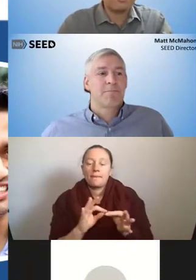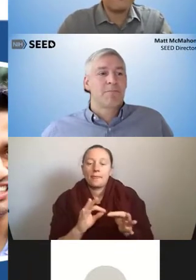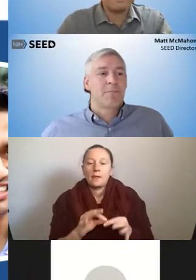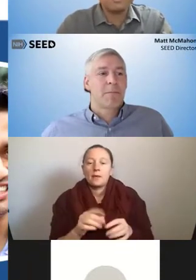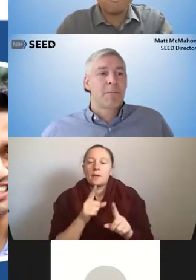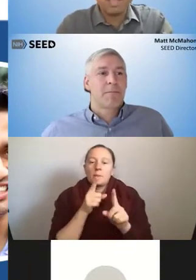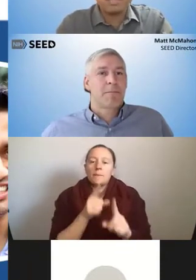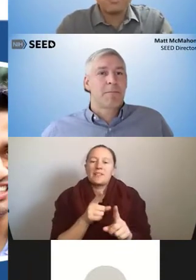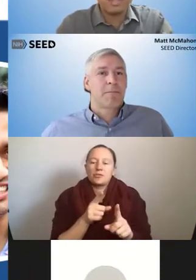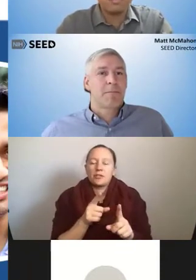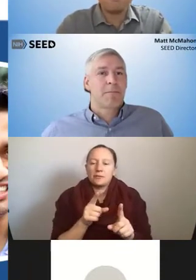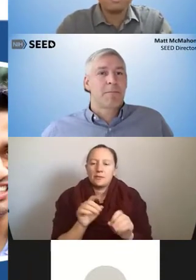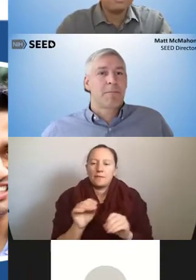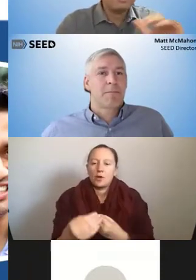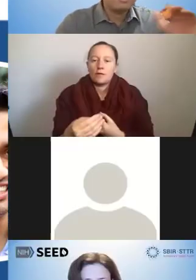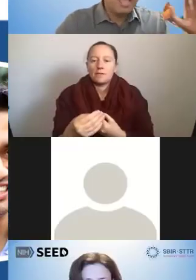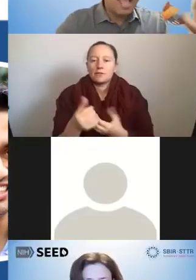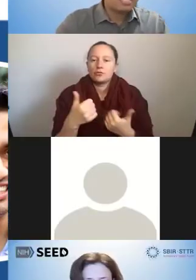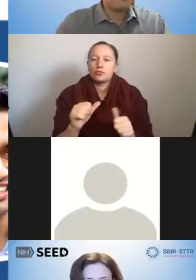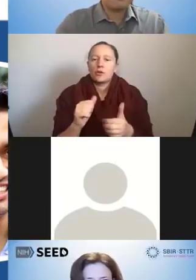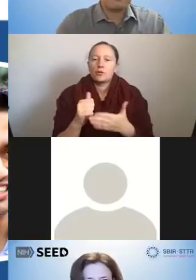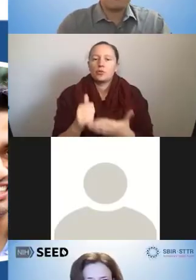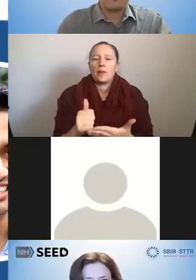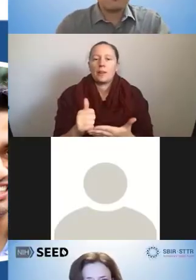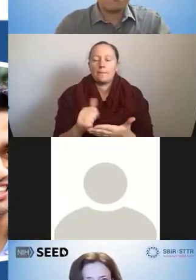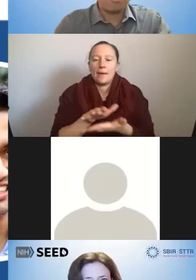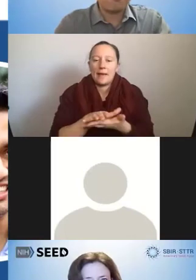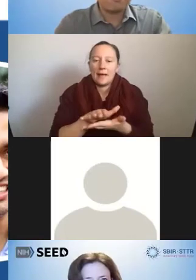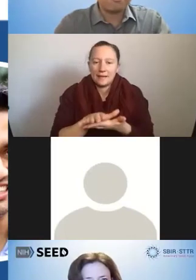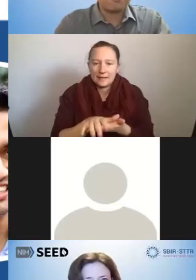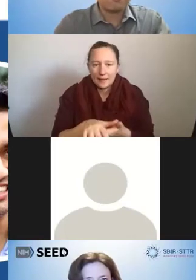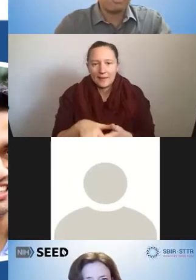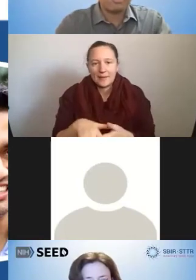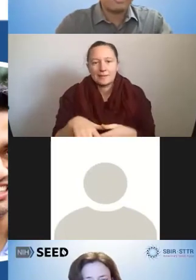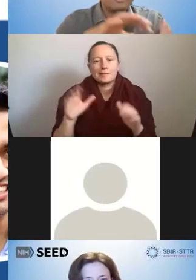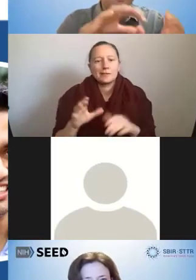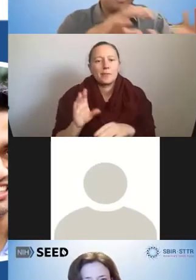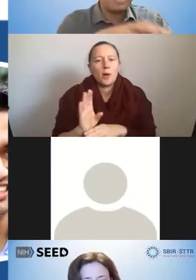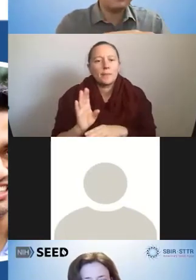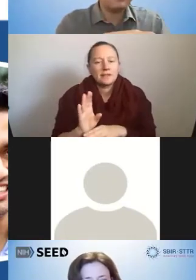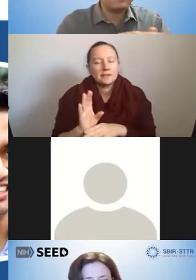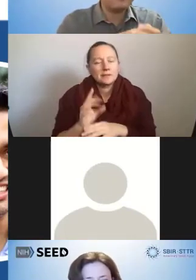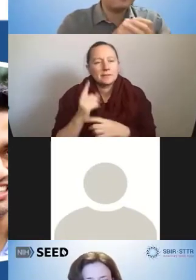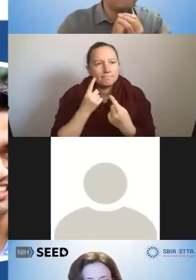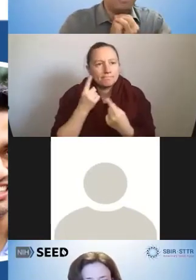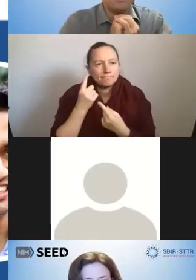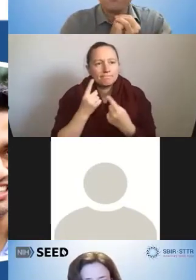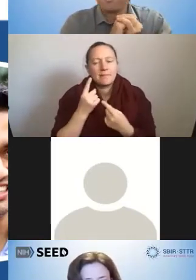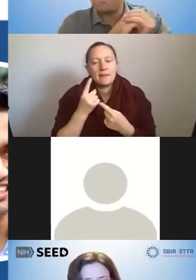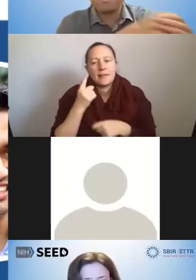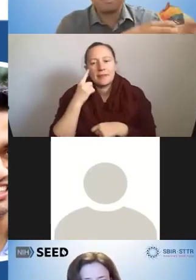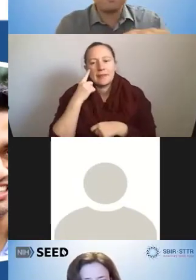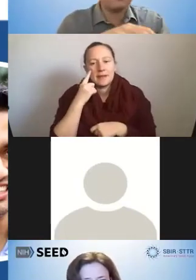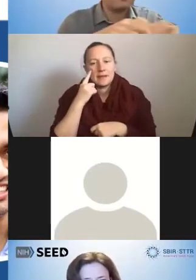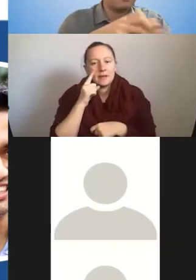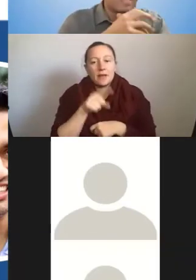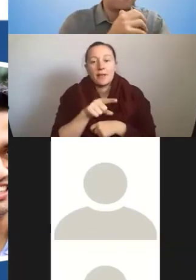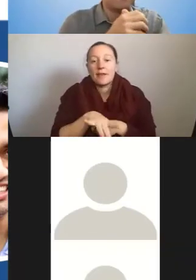we are really trying to help academics as well as small businesses who are taking the idea that they discovered something in their lab,